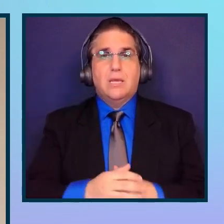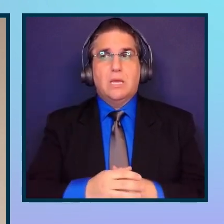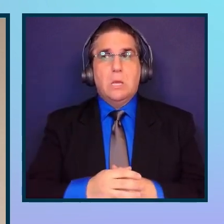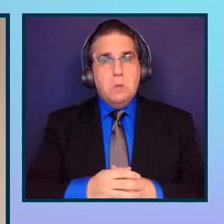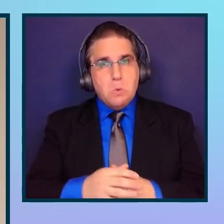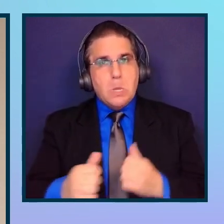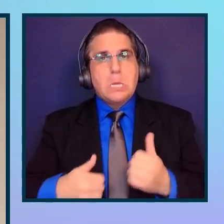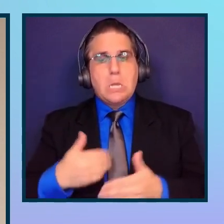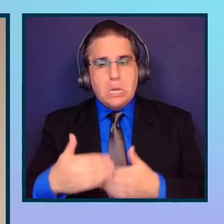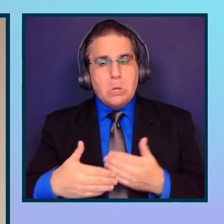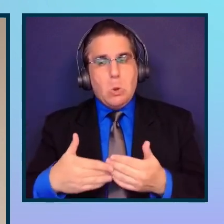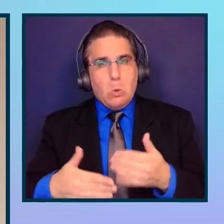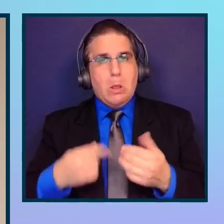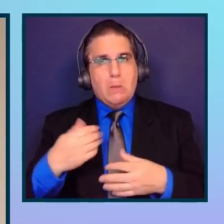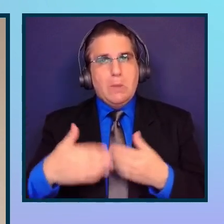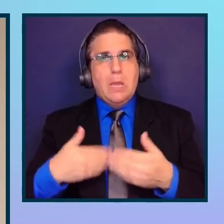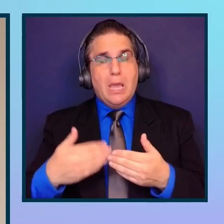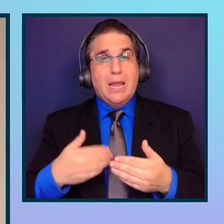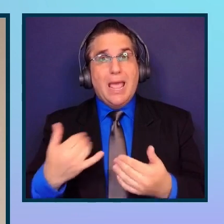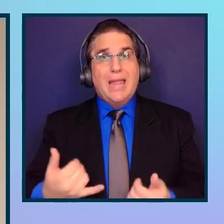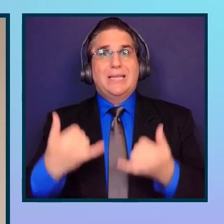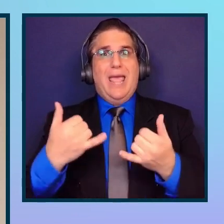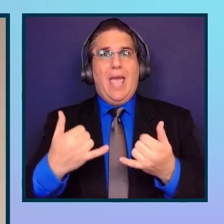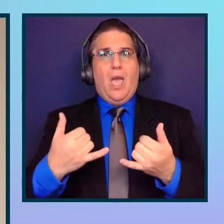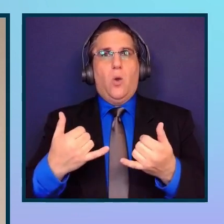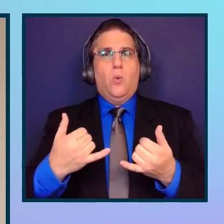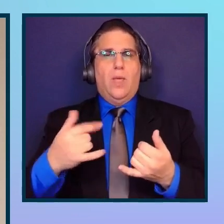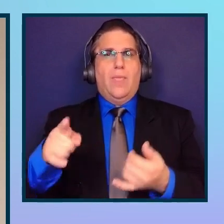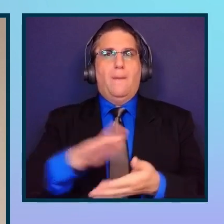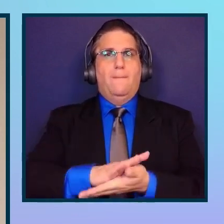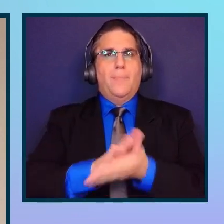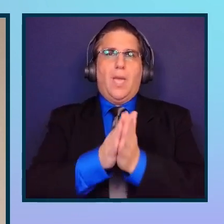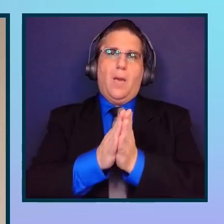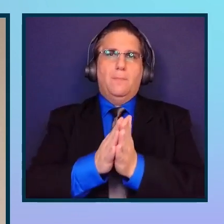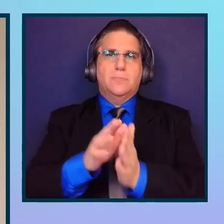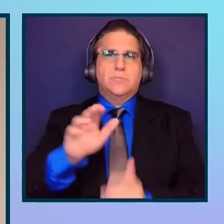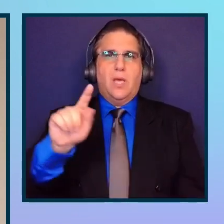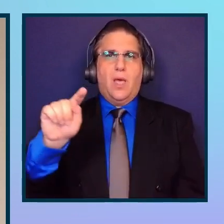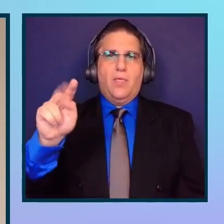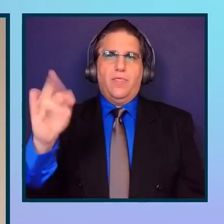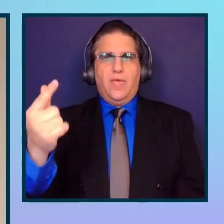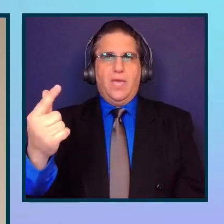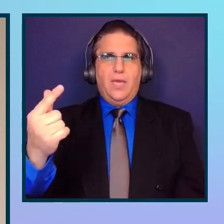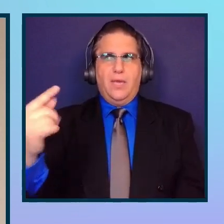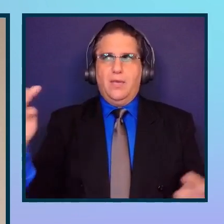and that idea will become a thing. And that thing will grow within the company, right,